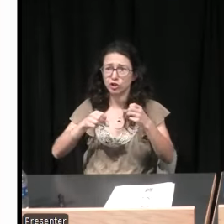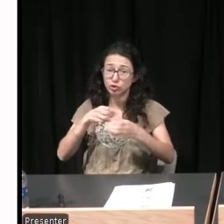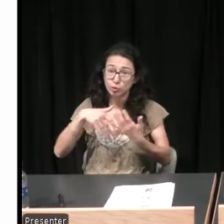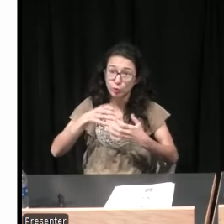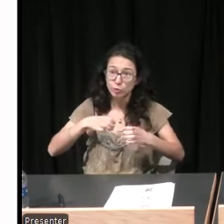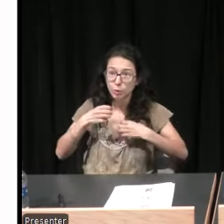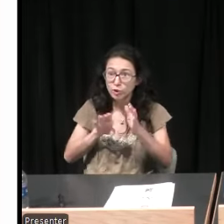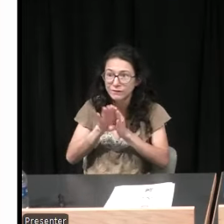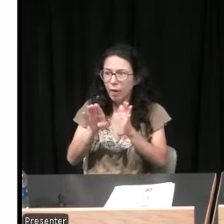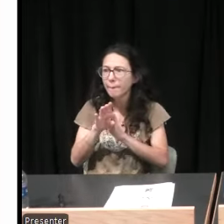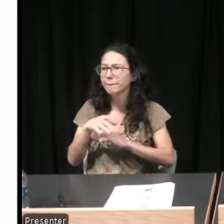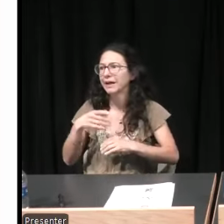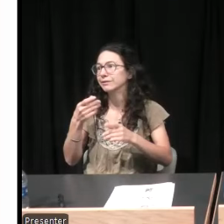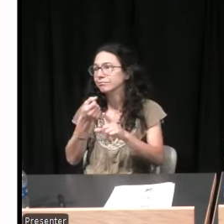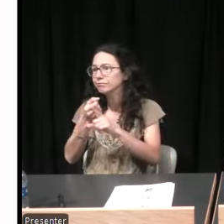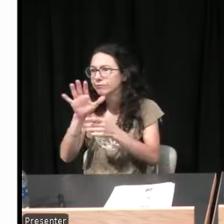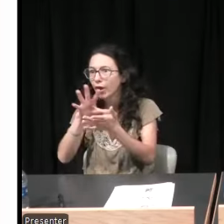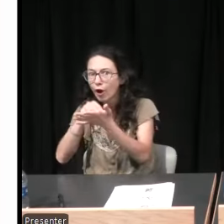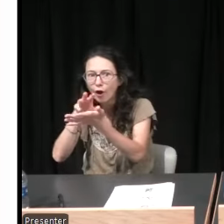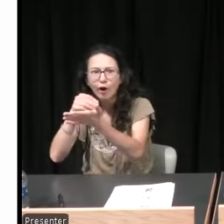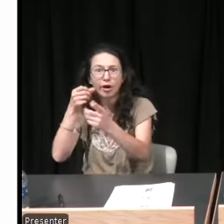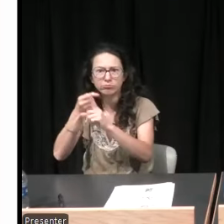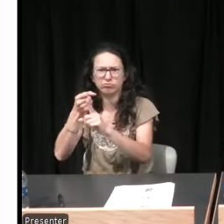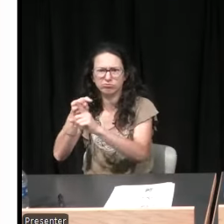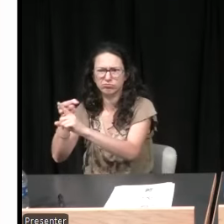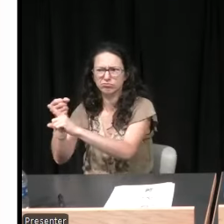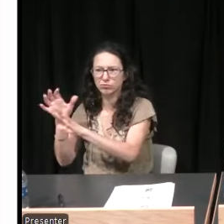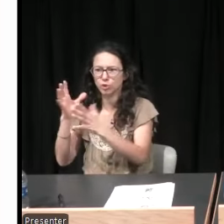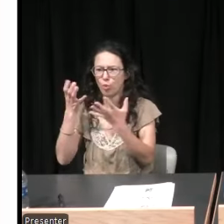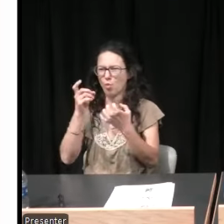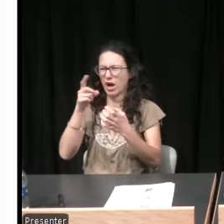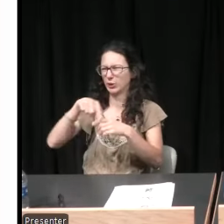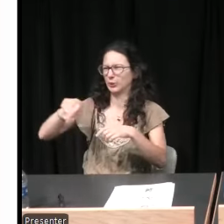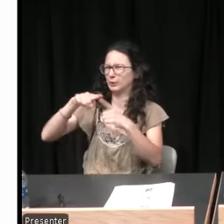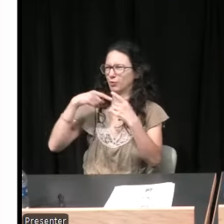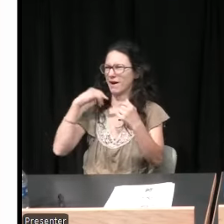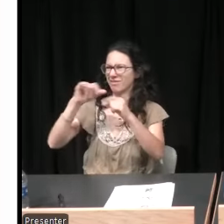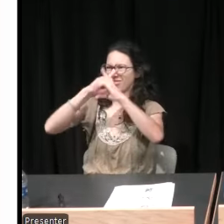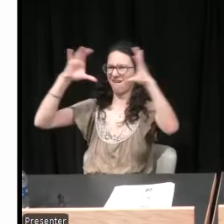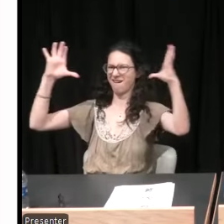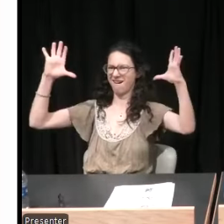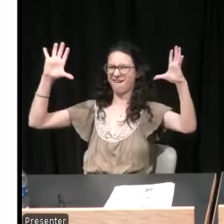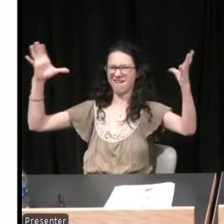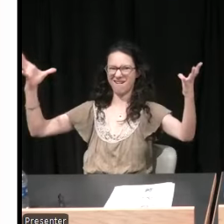opportunities for learning are much more limited it impacts development it impacts learning and